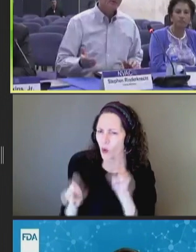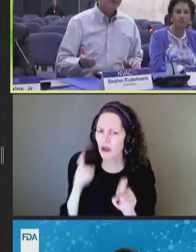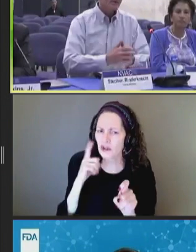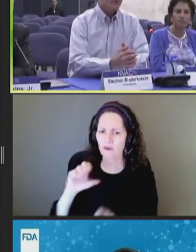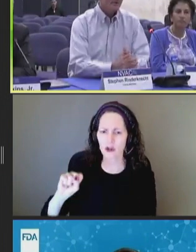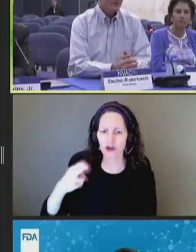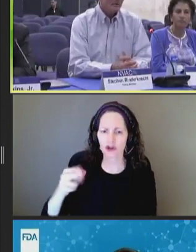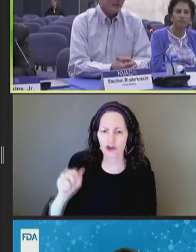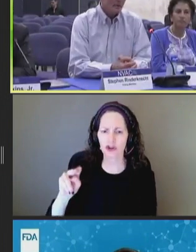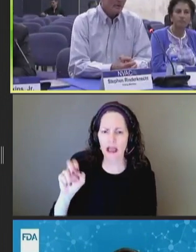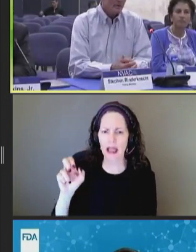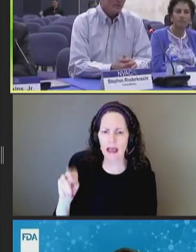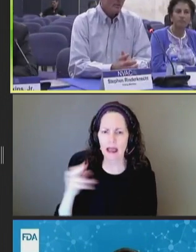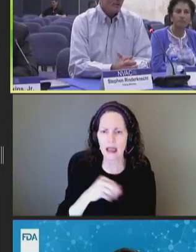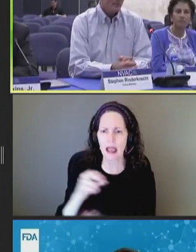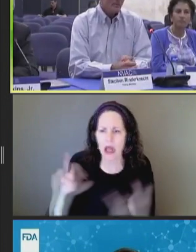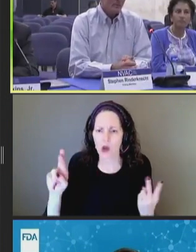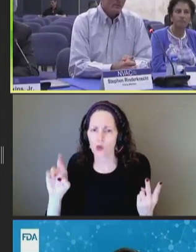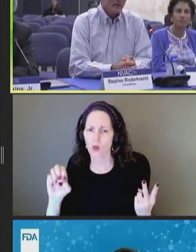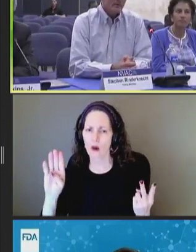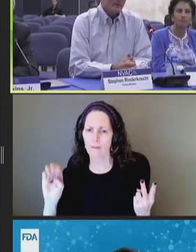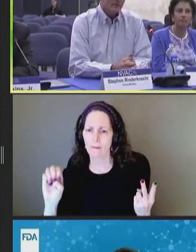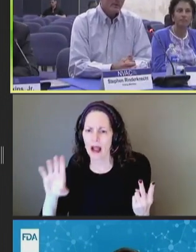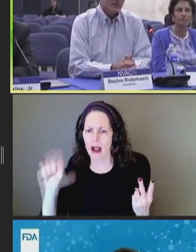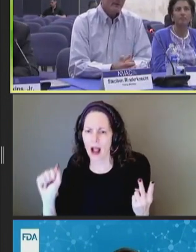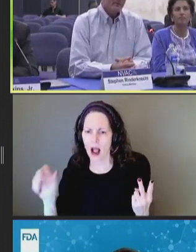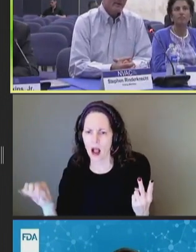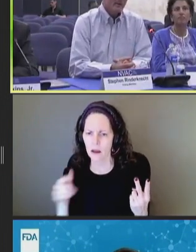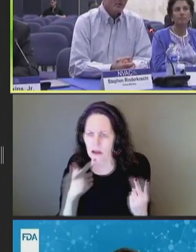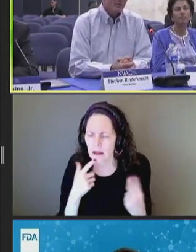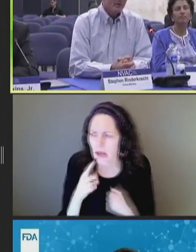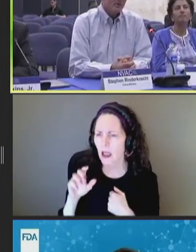you mentioned that it's so important for providers to really have that history. When